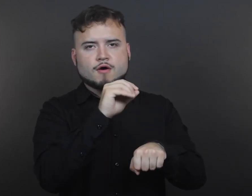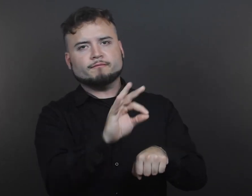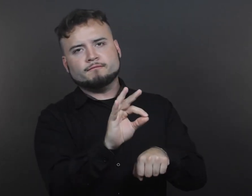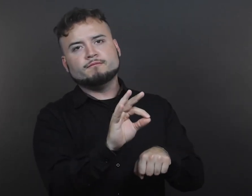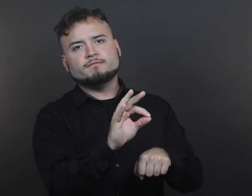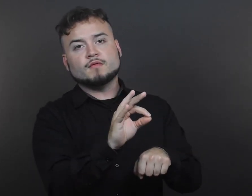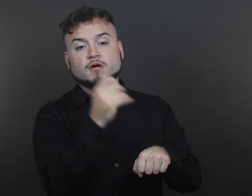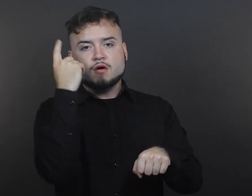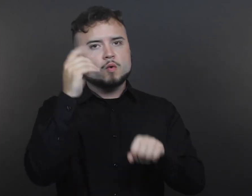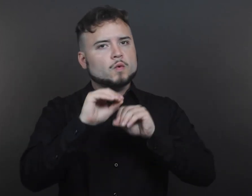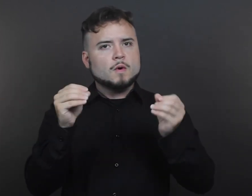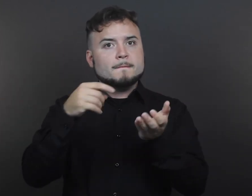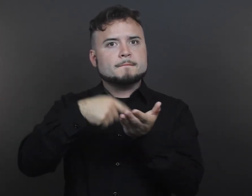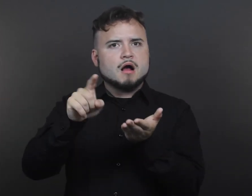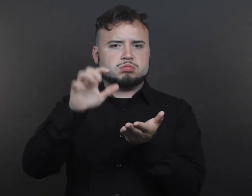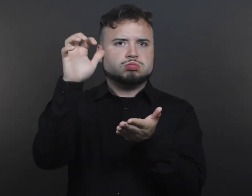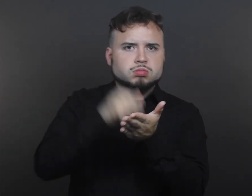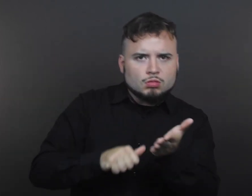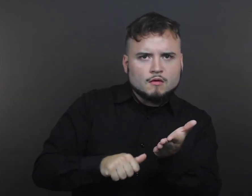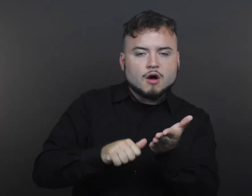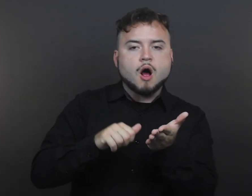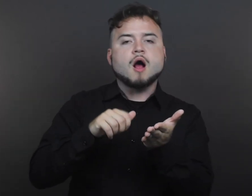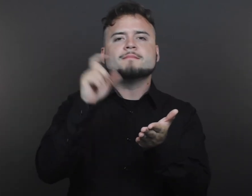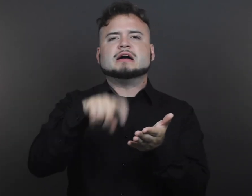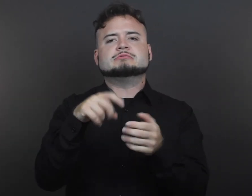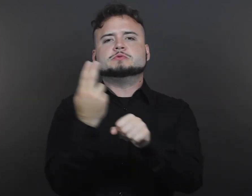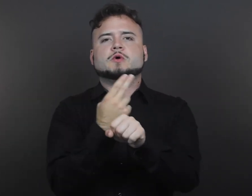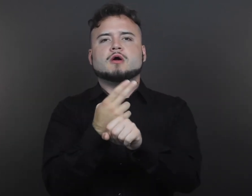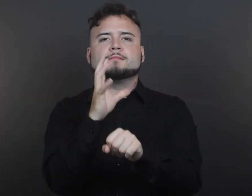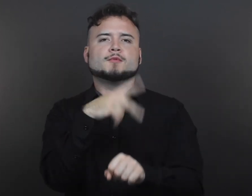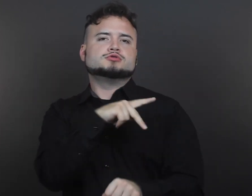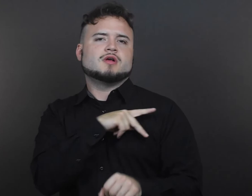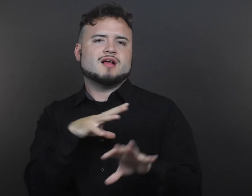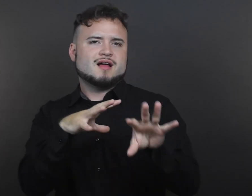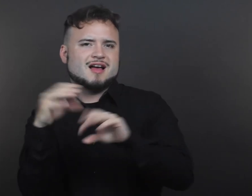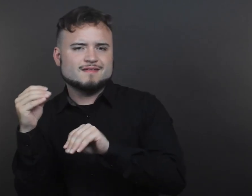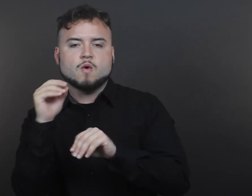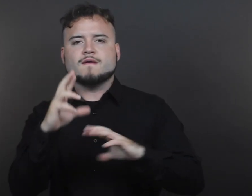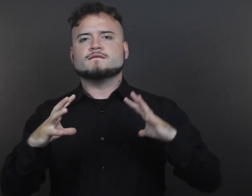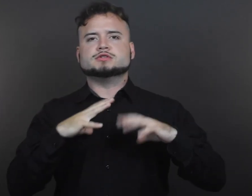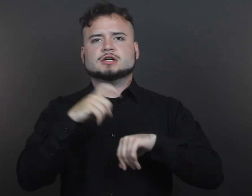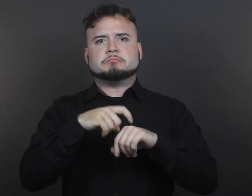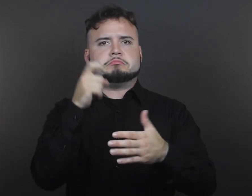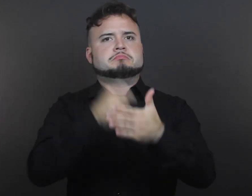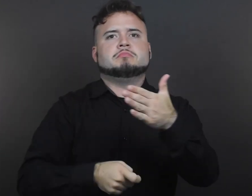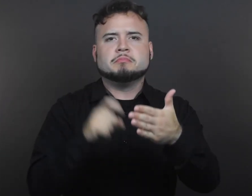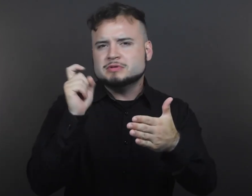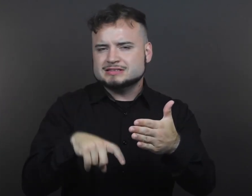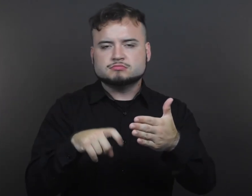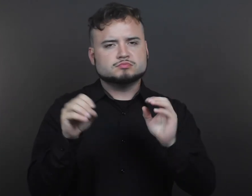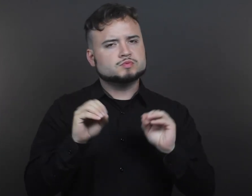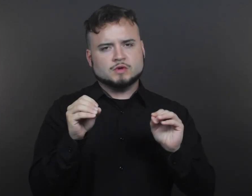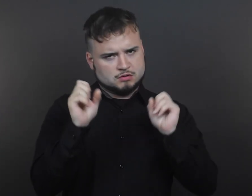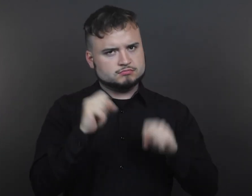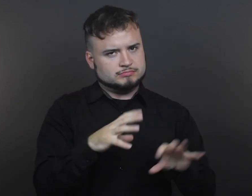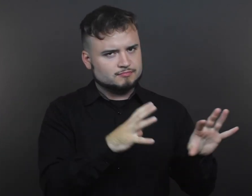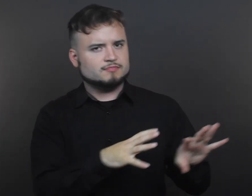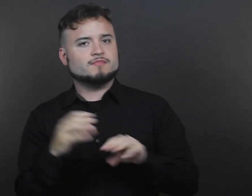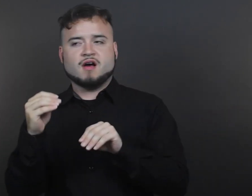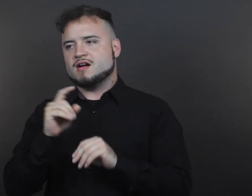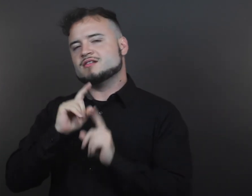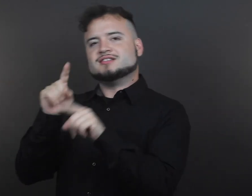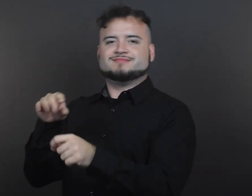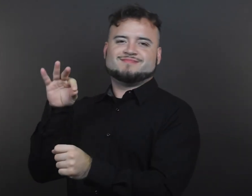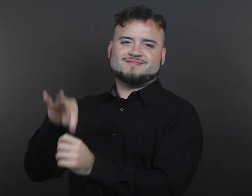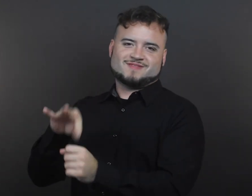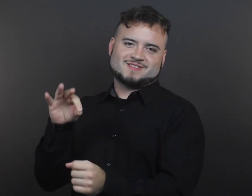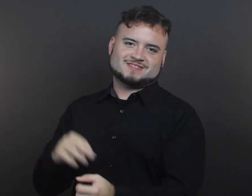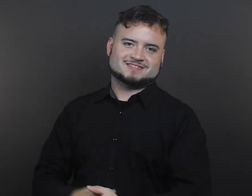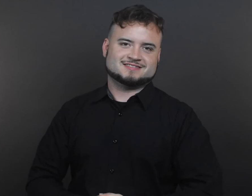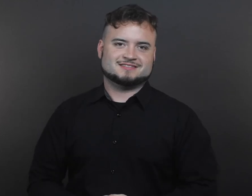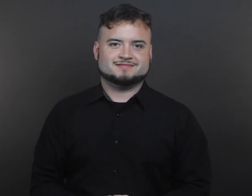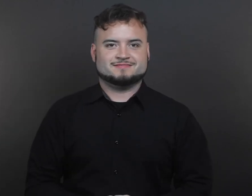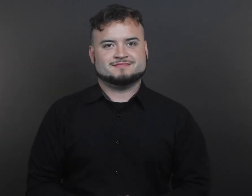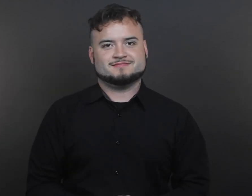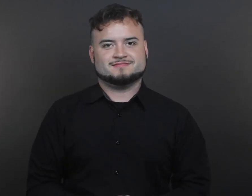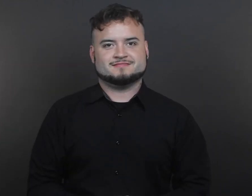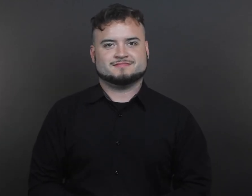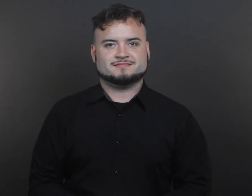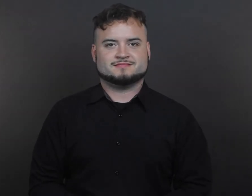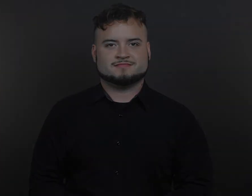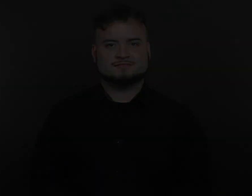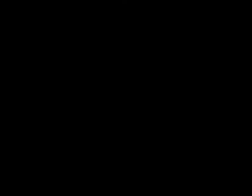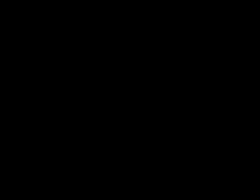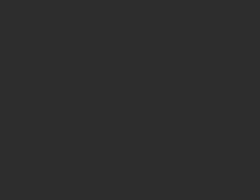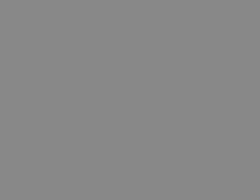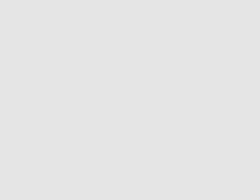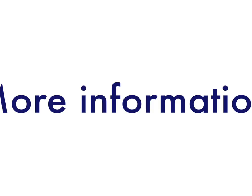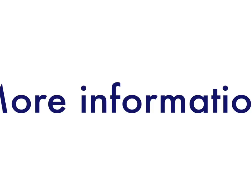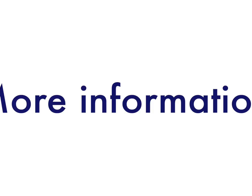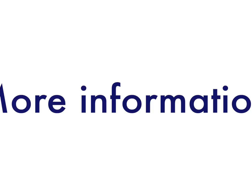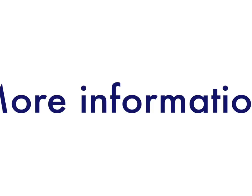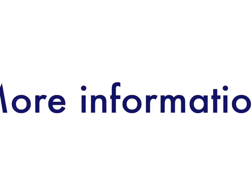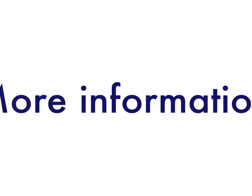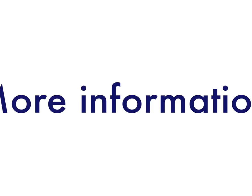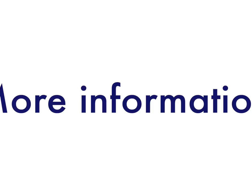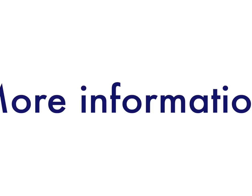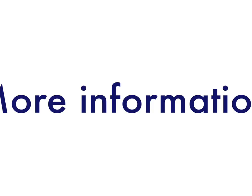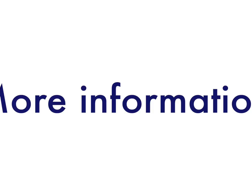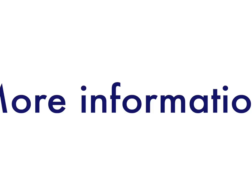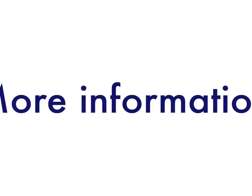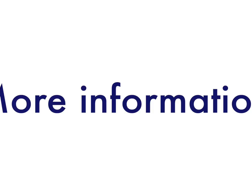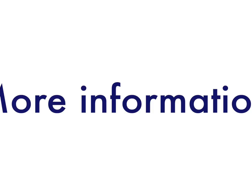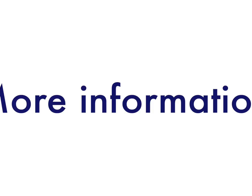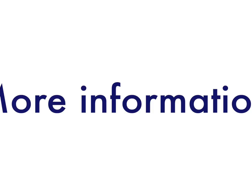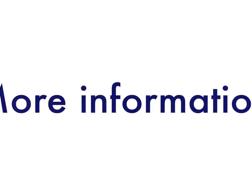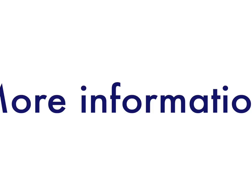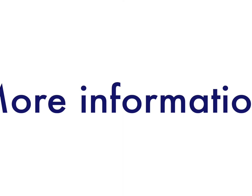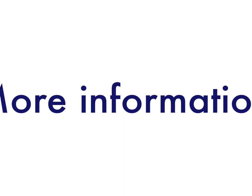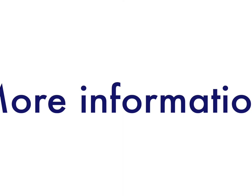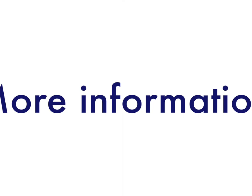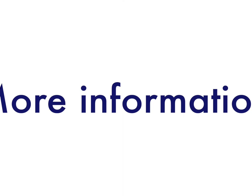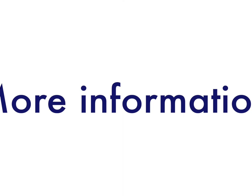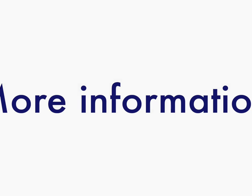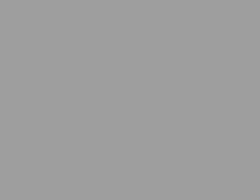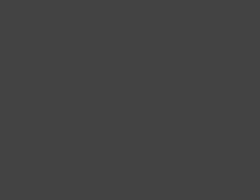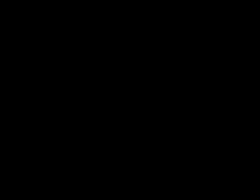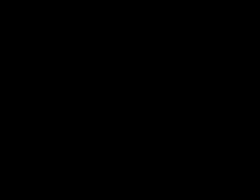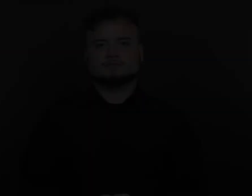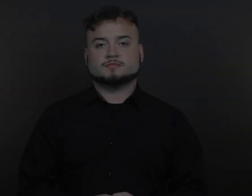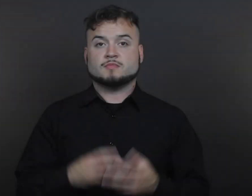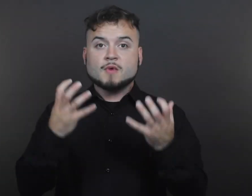to vote, without losing your pay, personal leave, or vacation time.